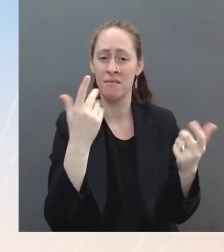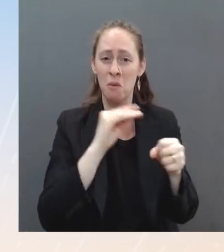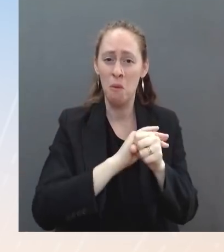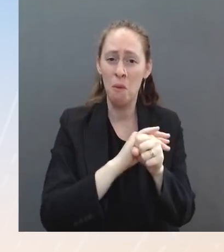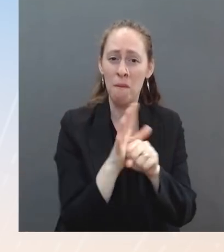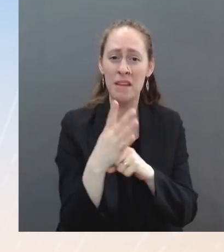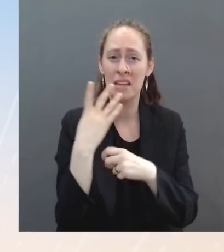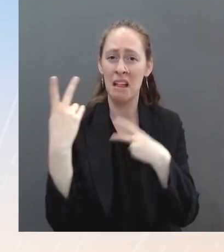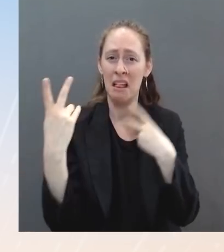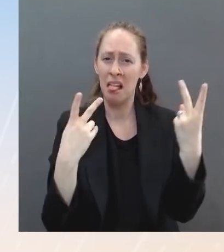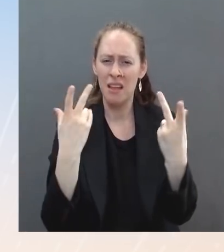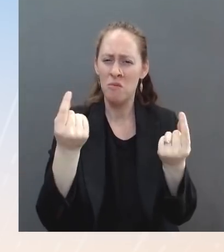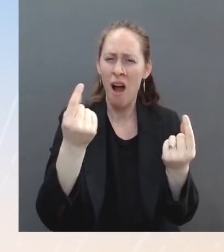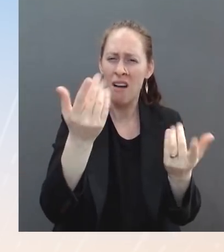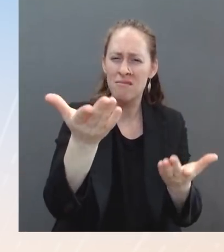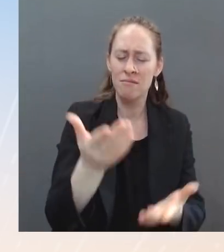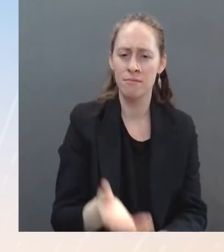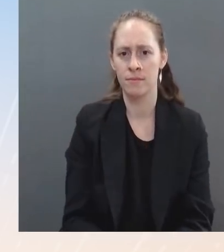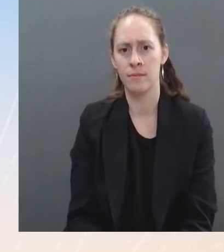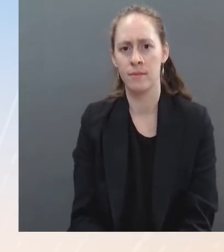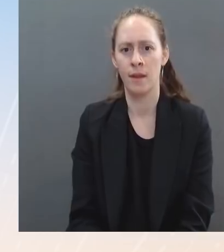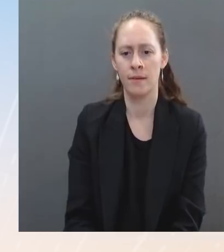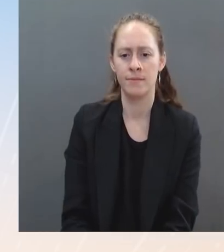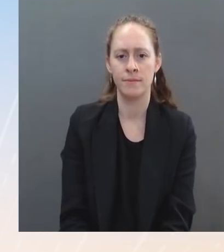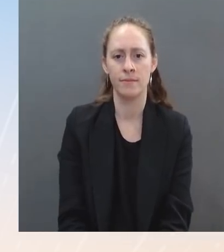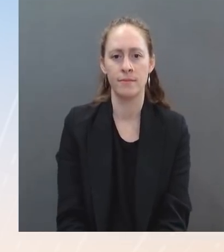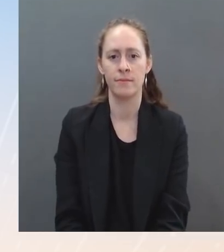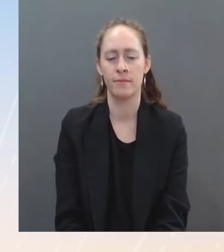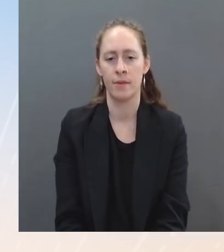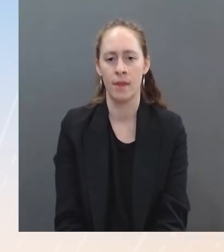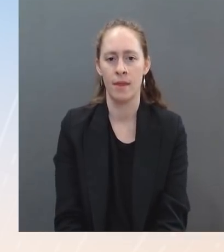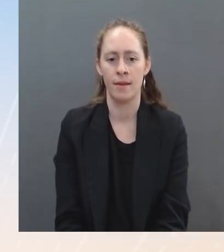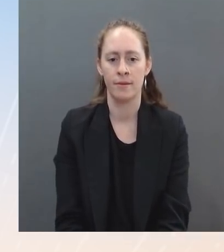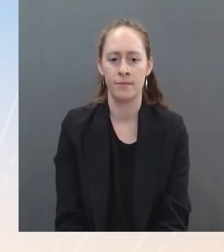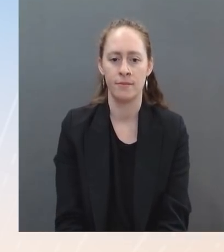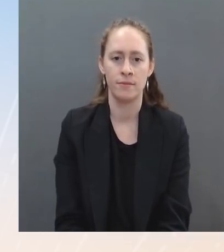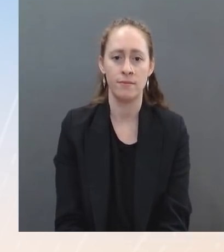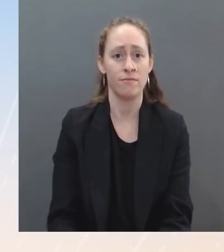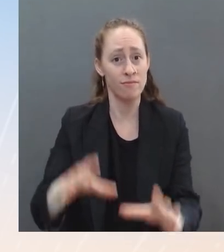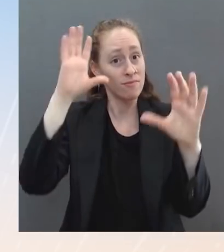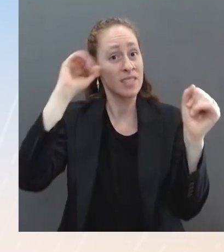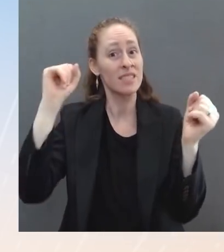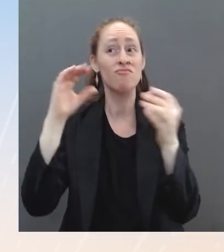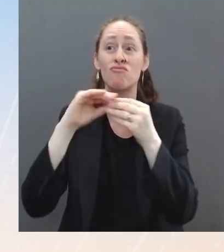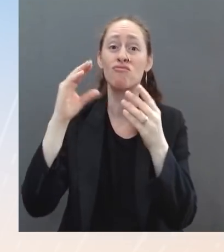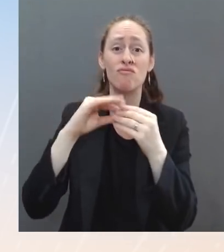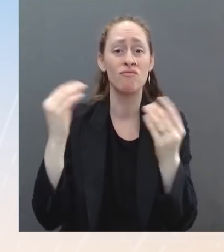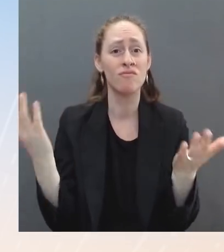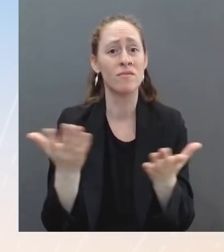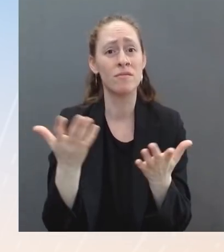is -- is that, in terms of guarantees, he's going to do everything that he can. He's going to stay at this, even in a very uncertain period,